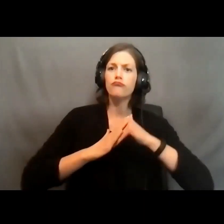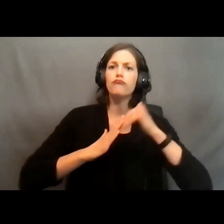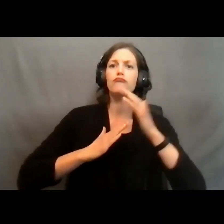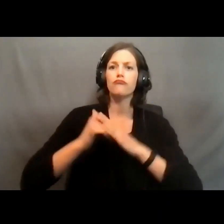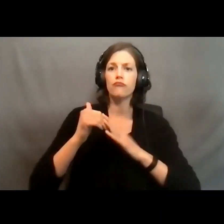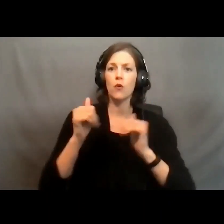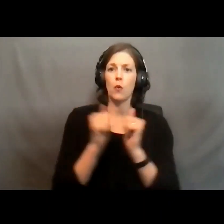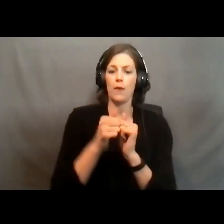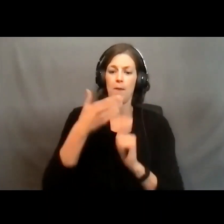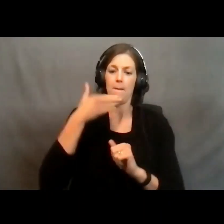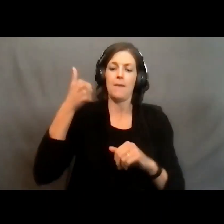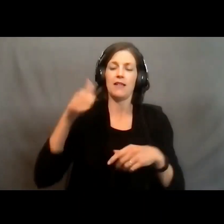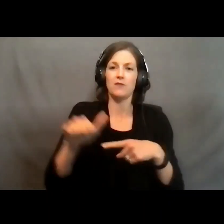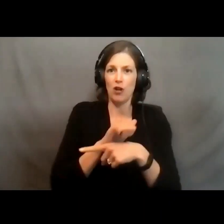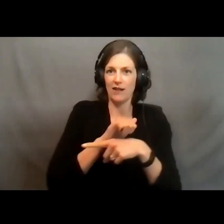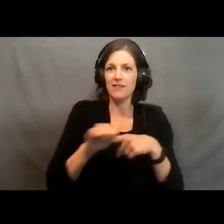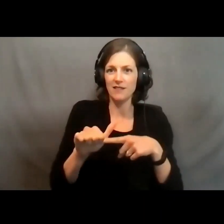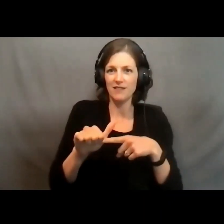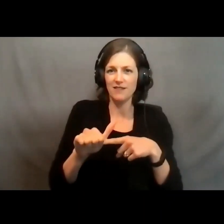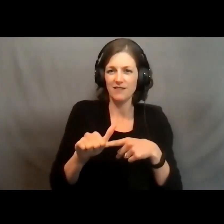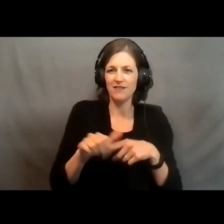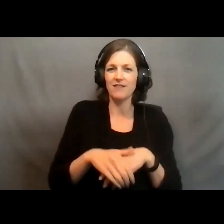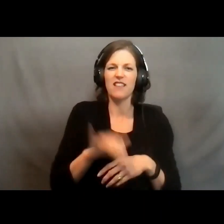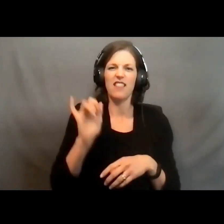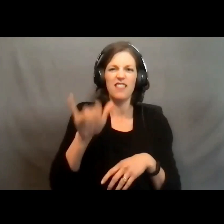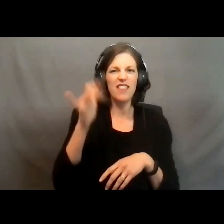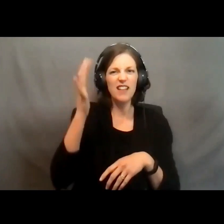practices. We have encouraged shortened 13:36:34 talks